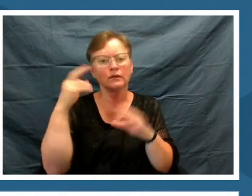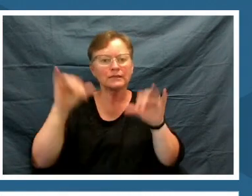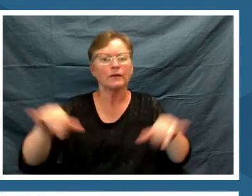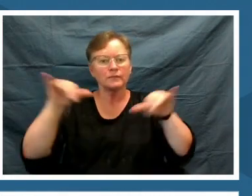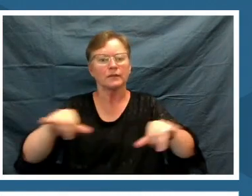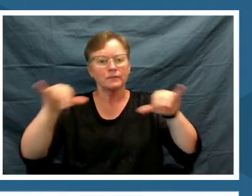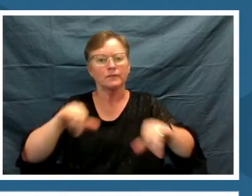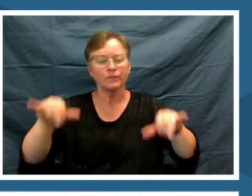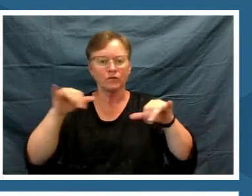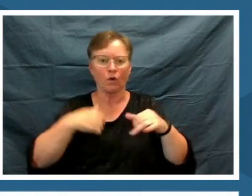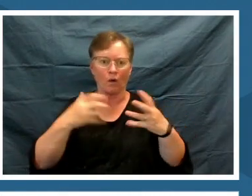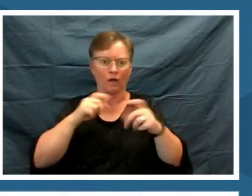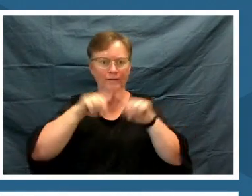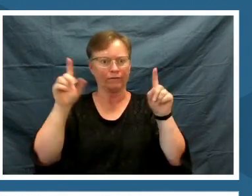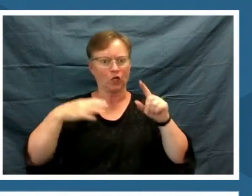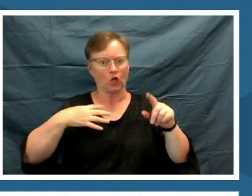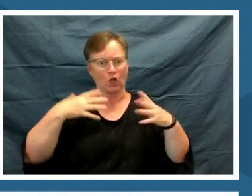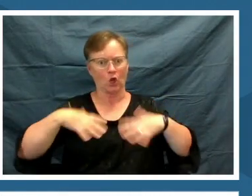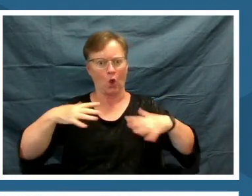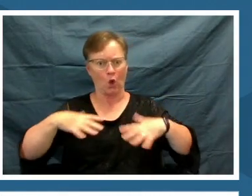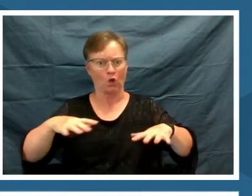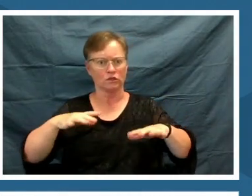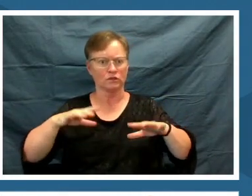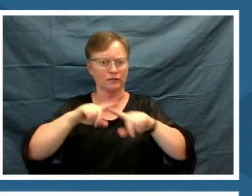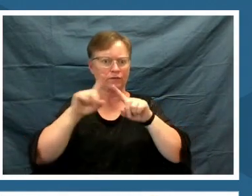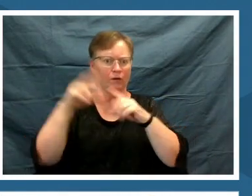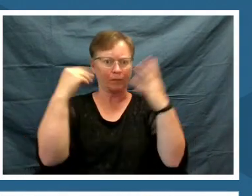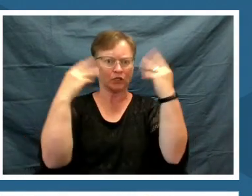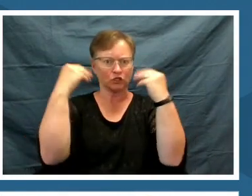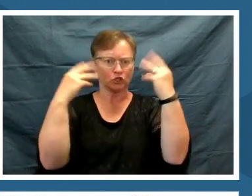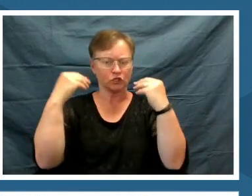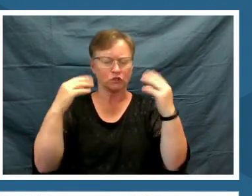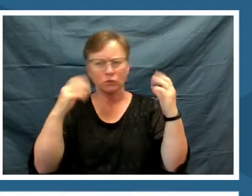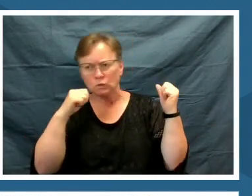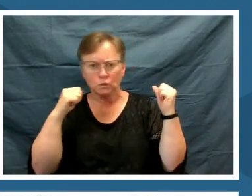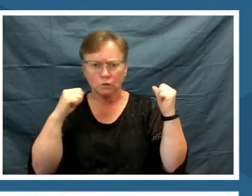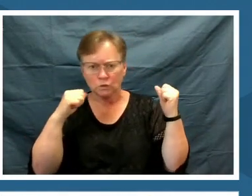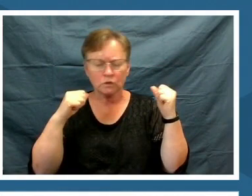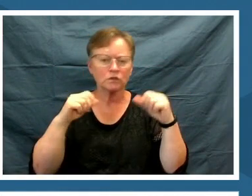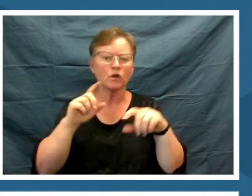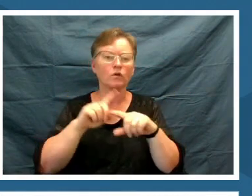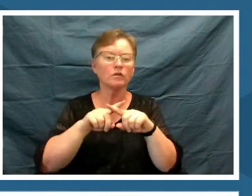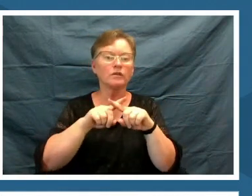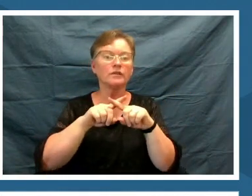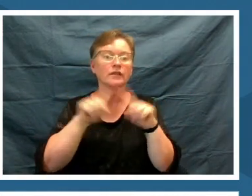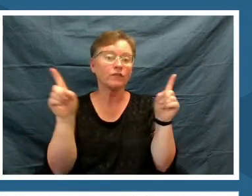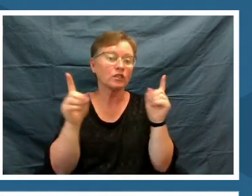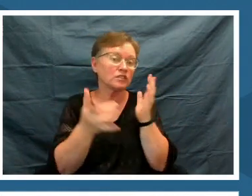about how changes in technology not have not only made it possible to make things